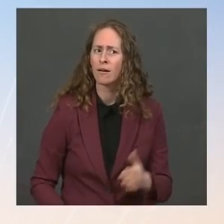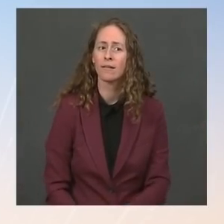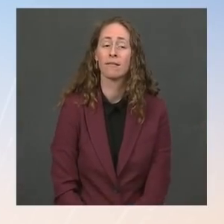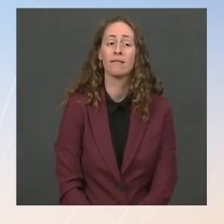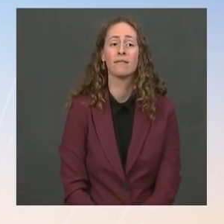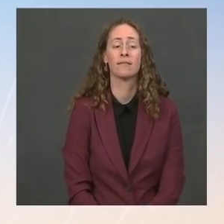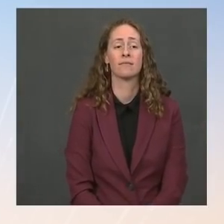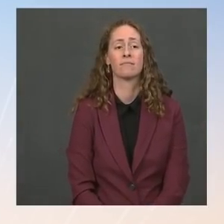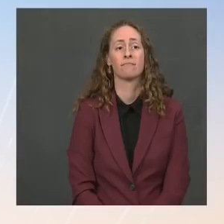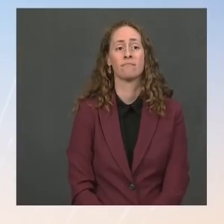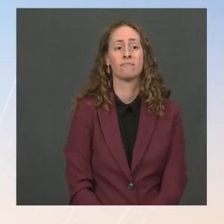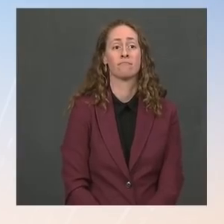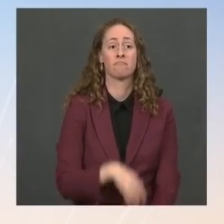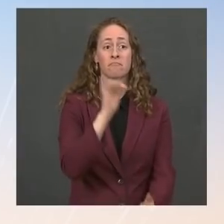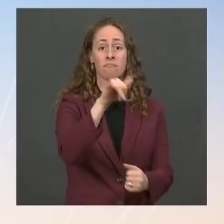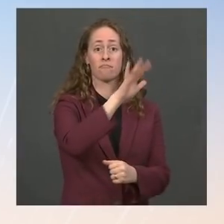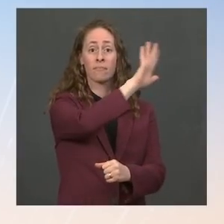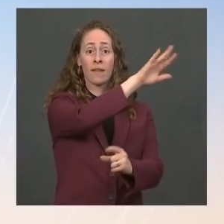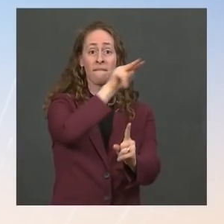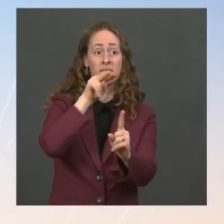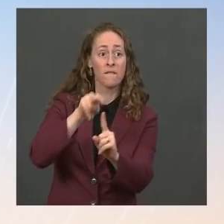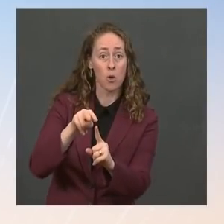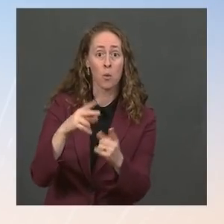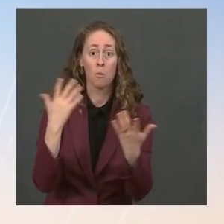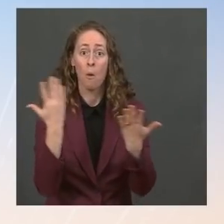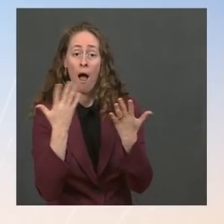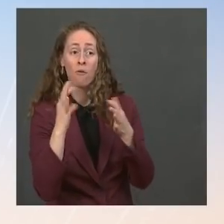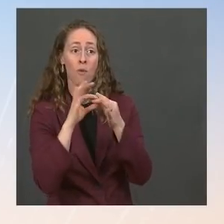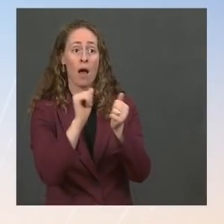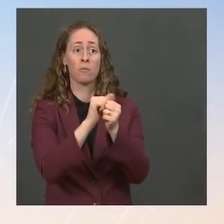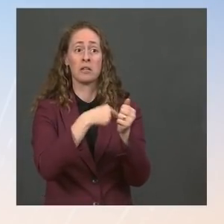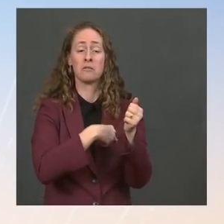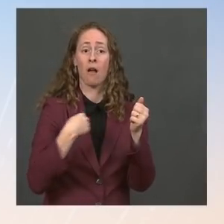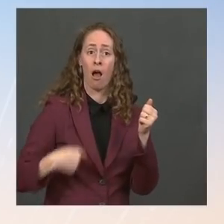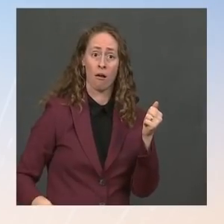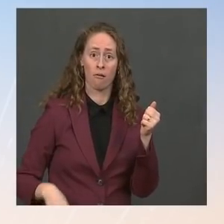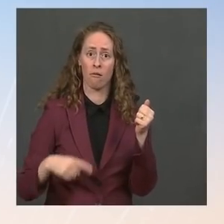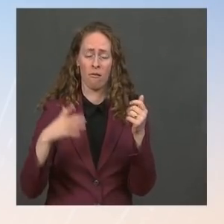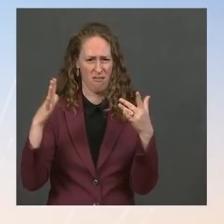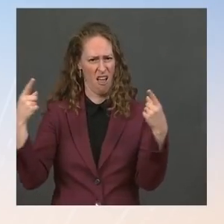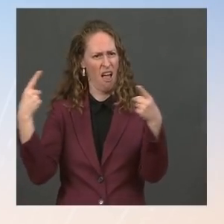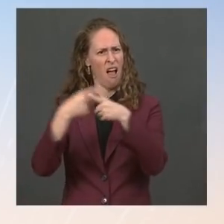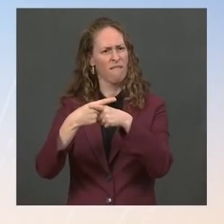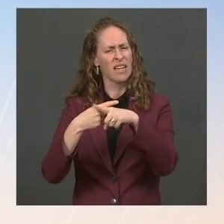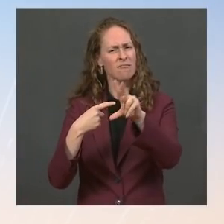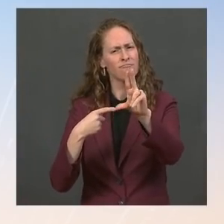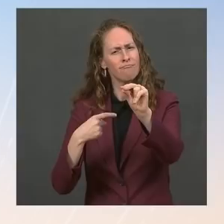is that our relationship with China is one not of conflict, but of competition. And so, we wouldn't agree